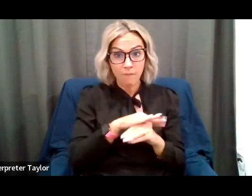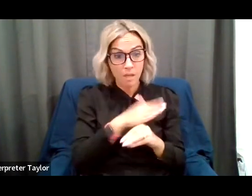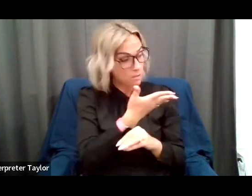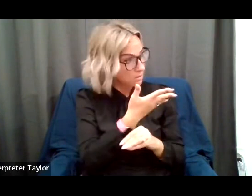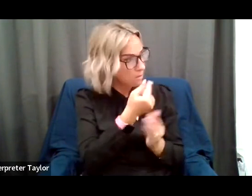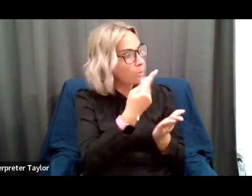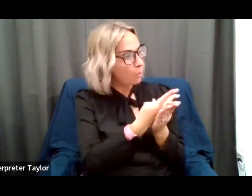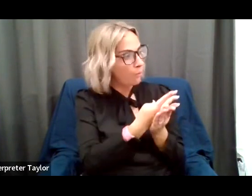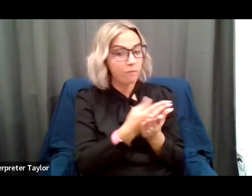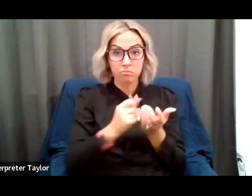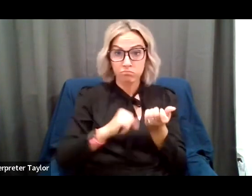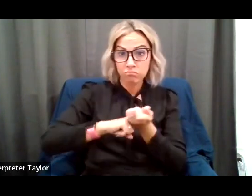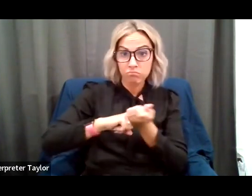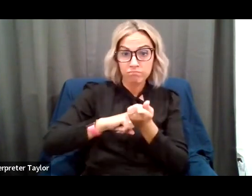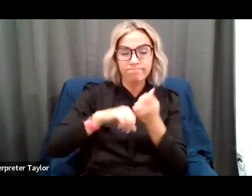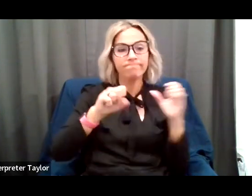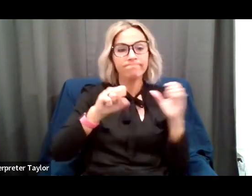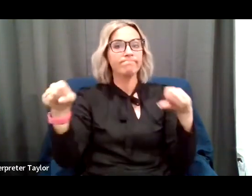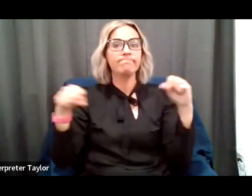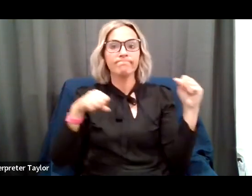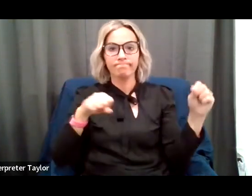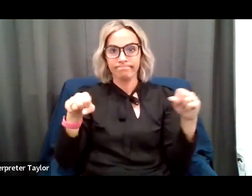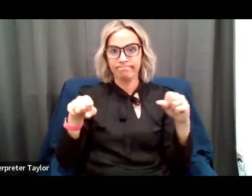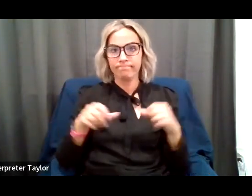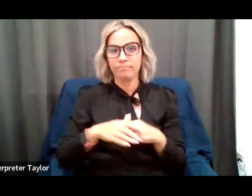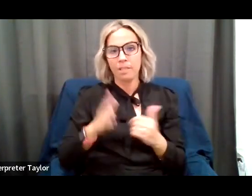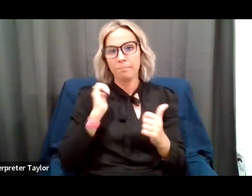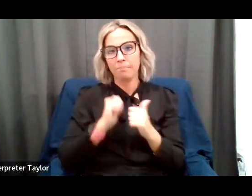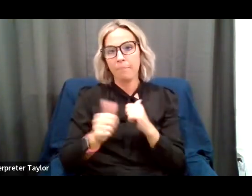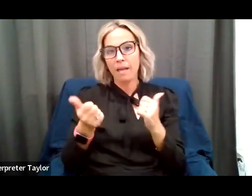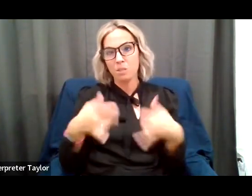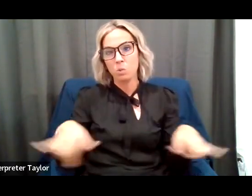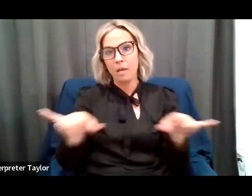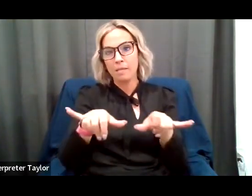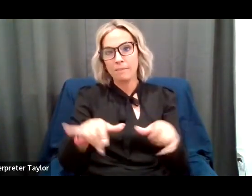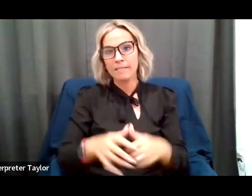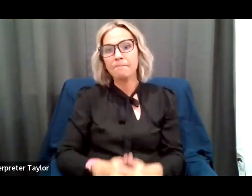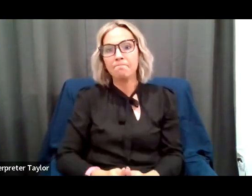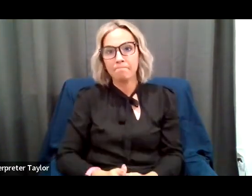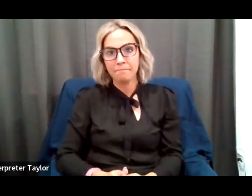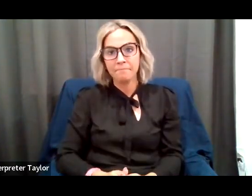All in favor? Aye. Passes unanimously. Okay.